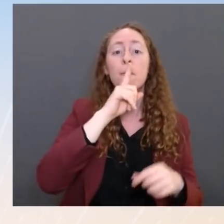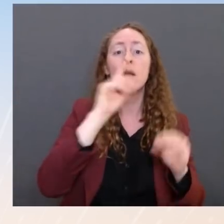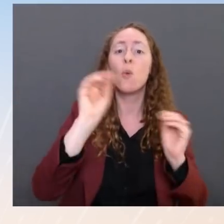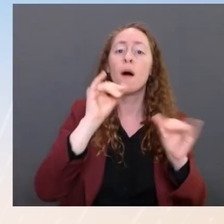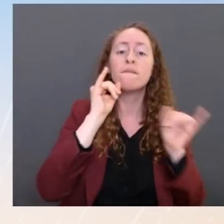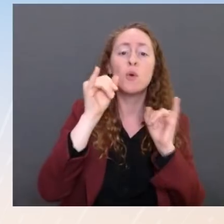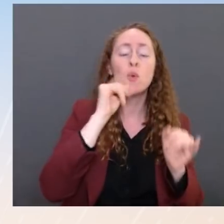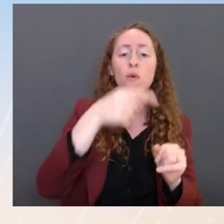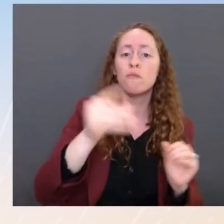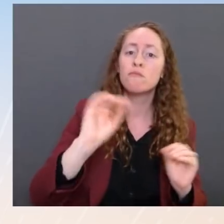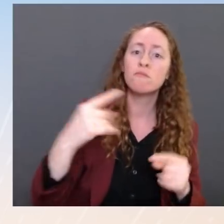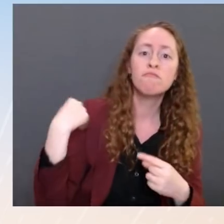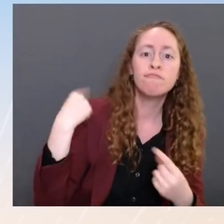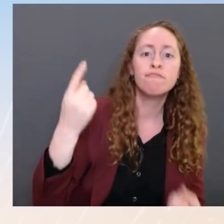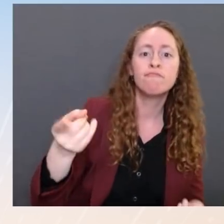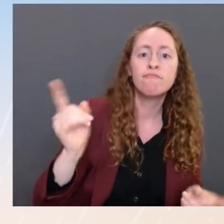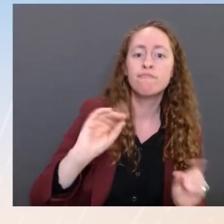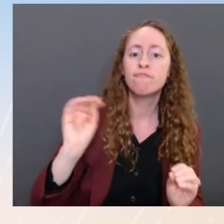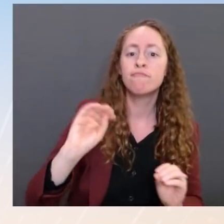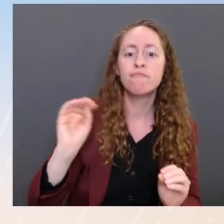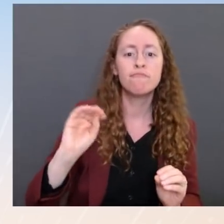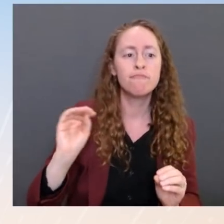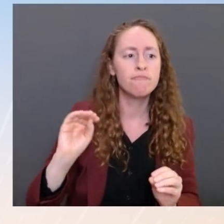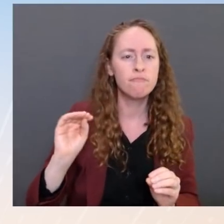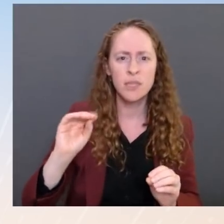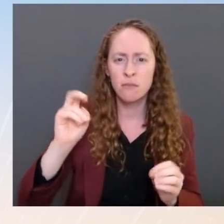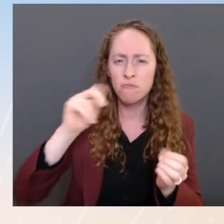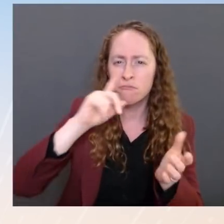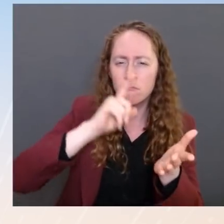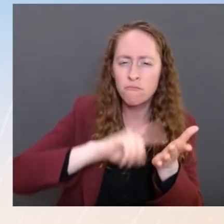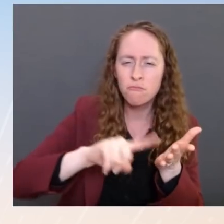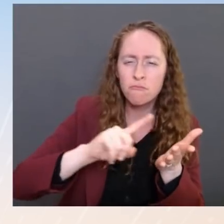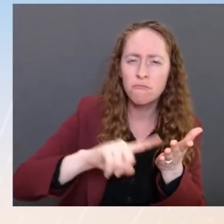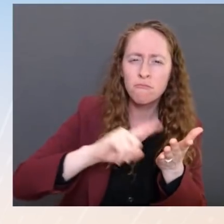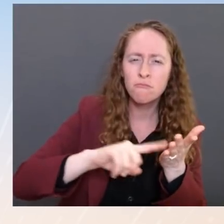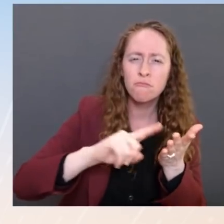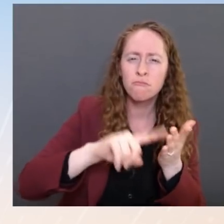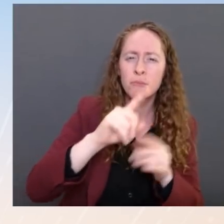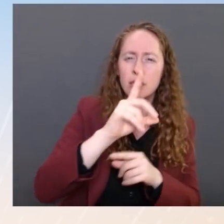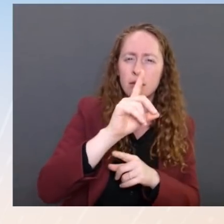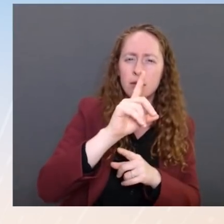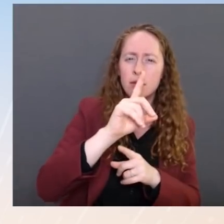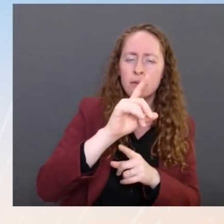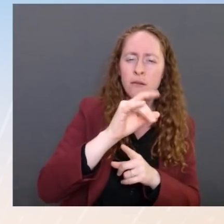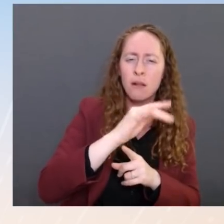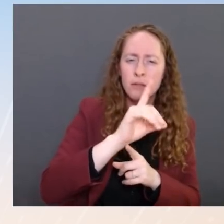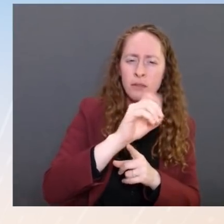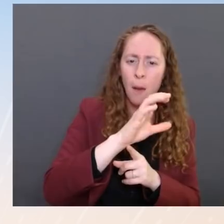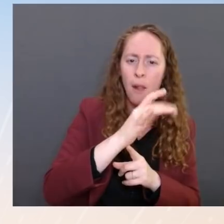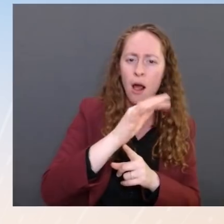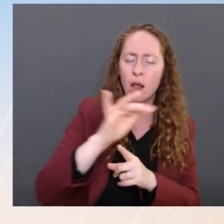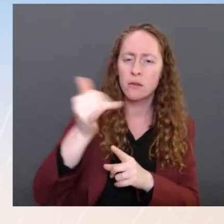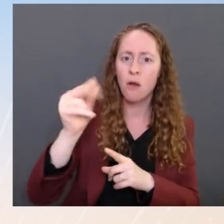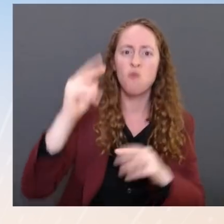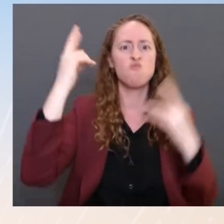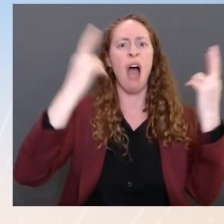So is that timeline acceptable to the White House? And if not, what is the White House doing to correct that at the FDA? Ms. Psaki: I'm sure there will be plenty of time